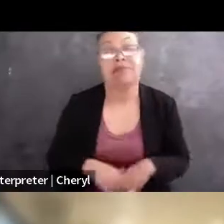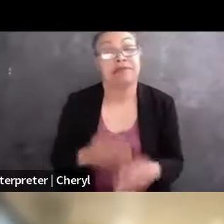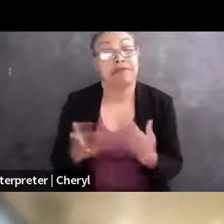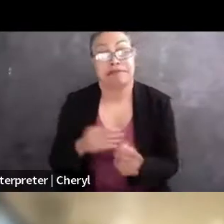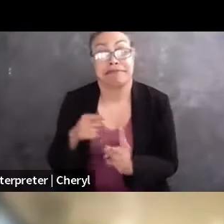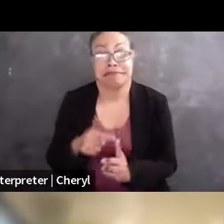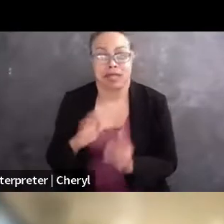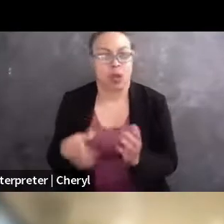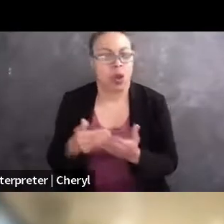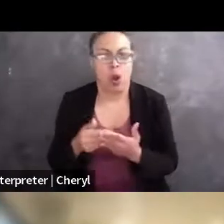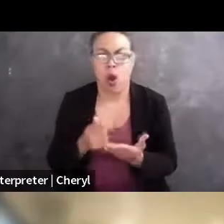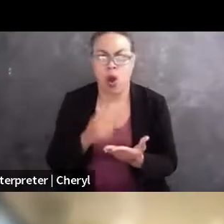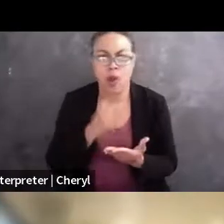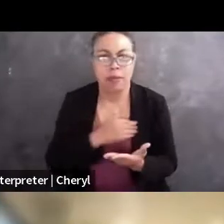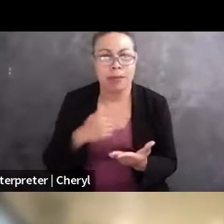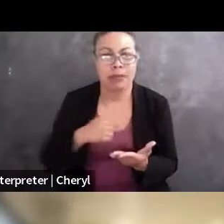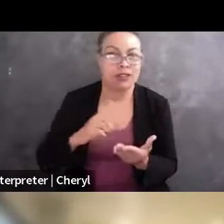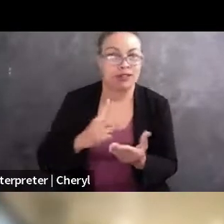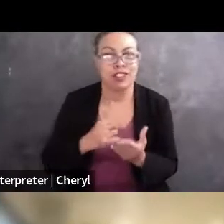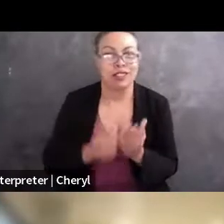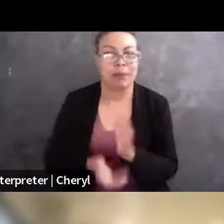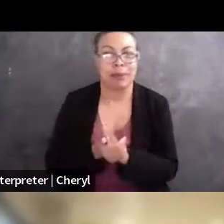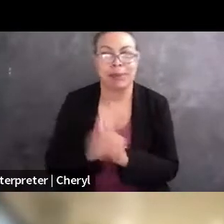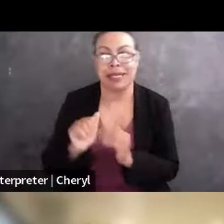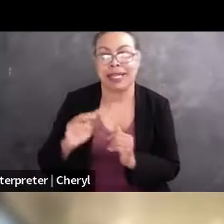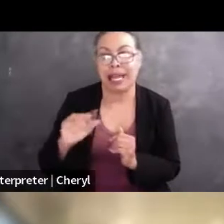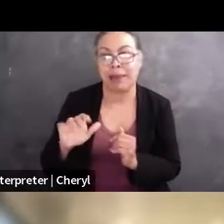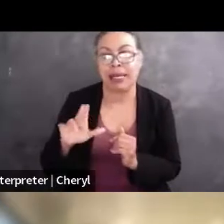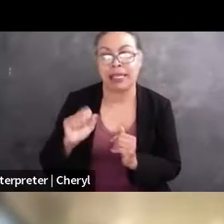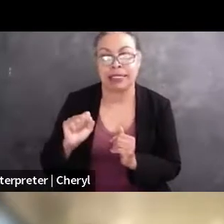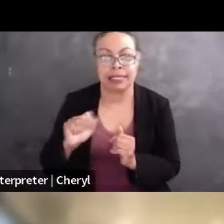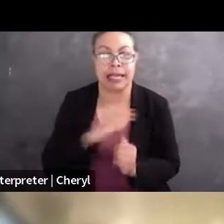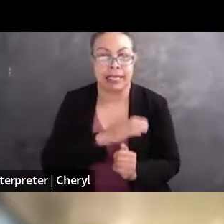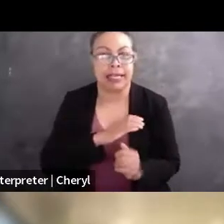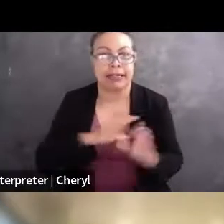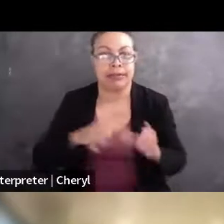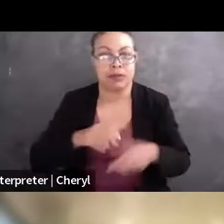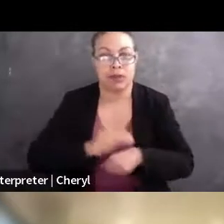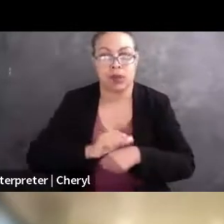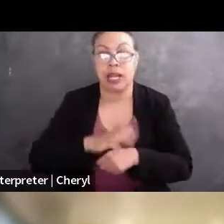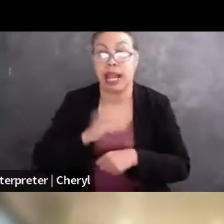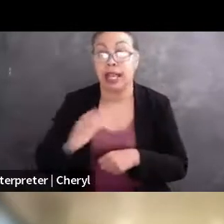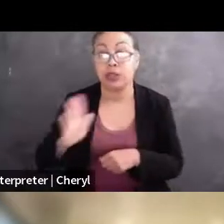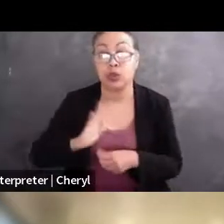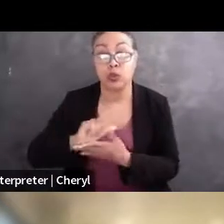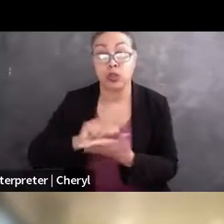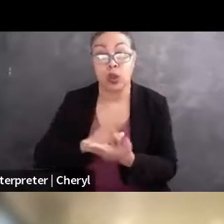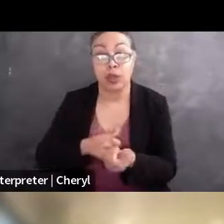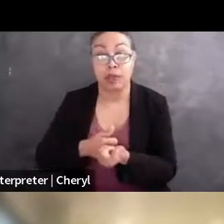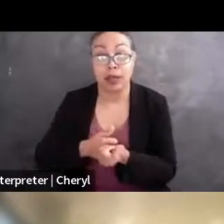of the First Amendment Amicus Clinic. During law school, Morones was a fellow with the Initiative for a Representative First Amendment, which is how I got to know her,